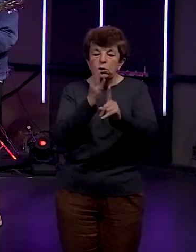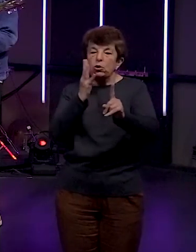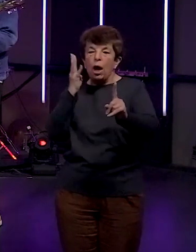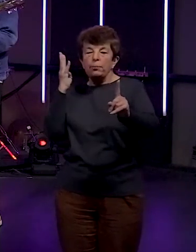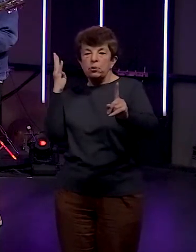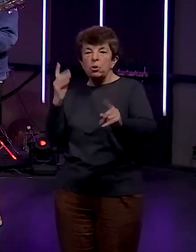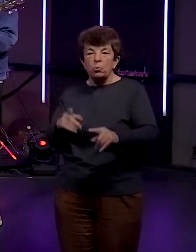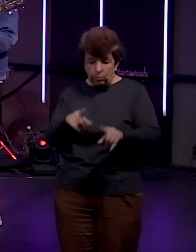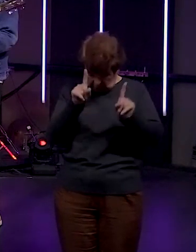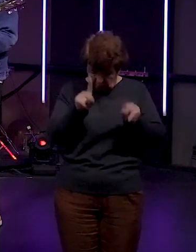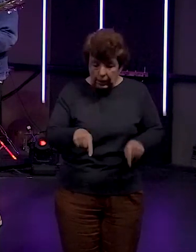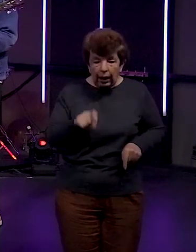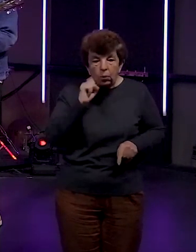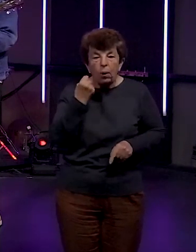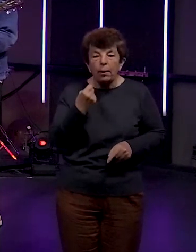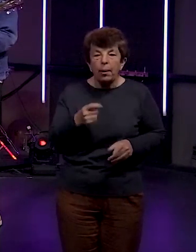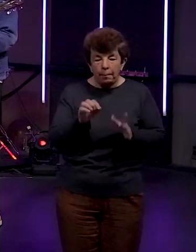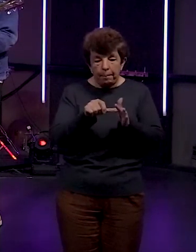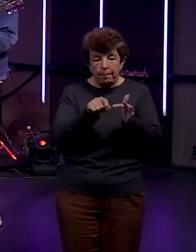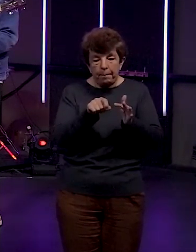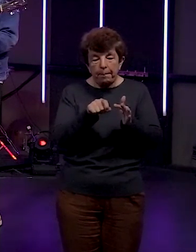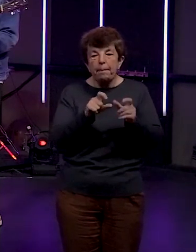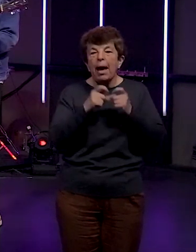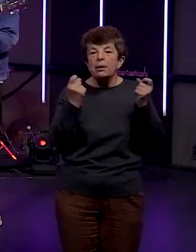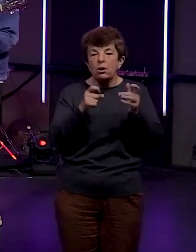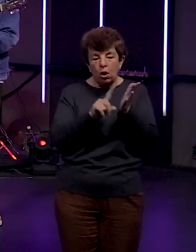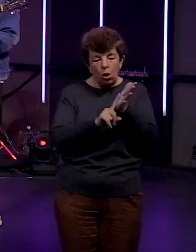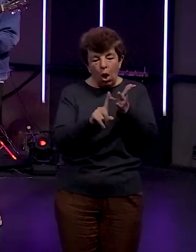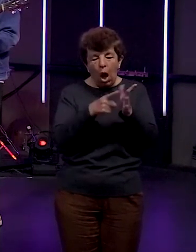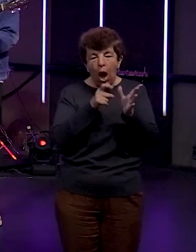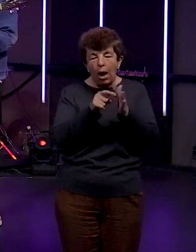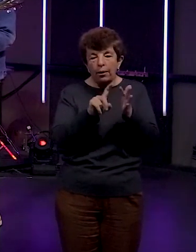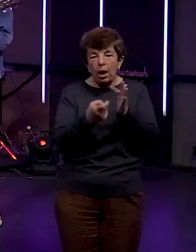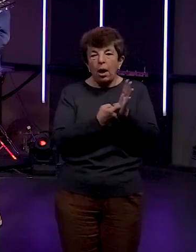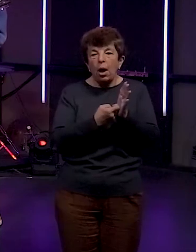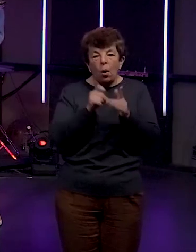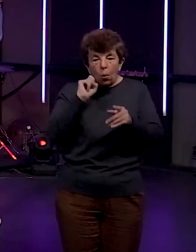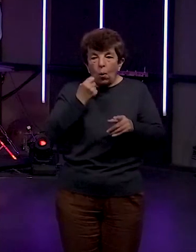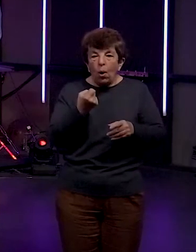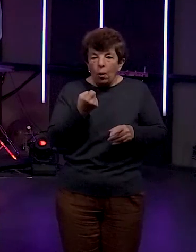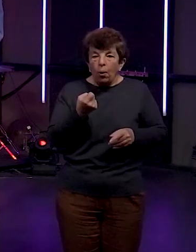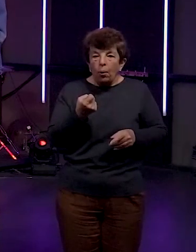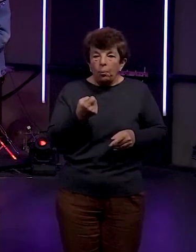kicking off Pastor Loder is going to be preaching our first series in a few